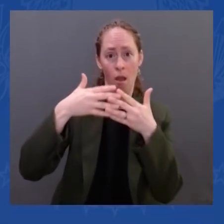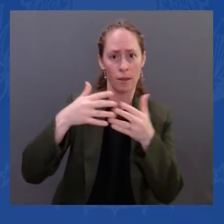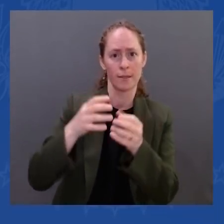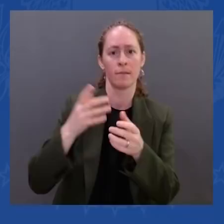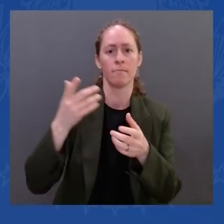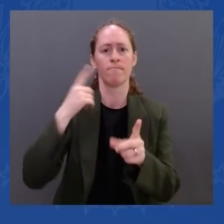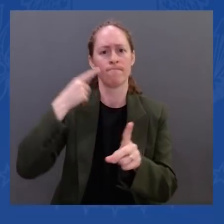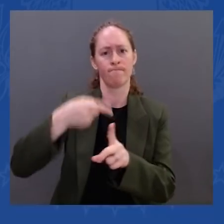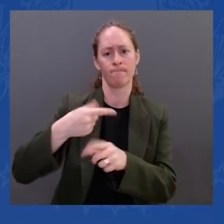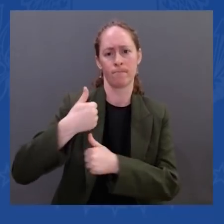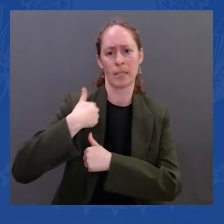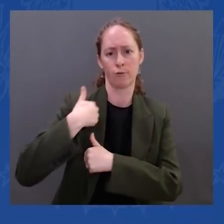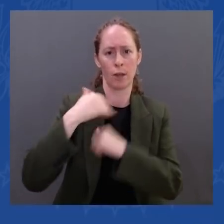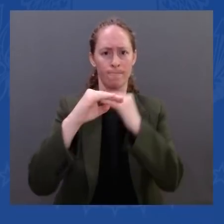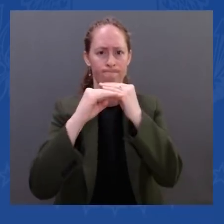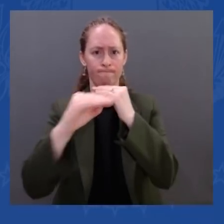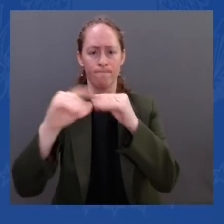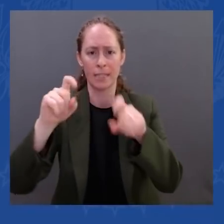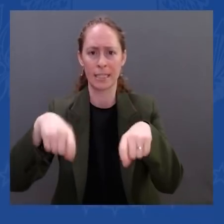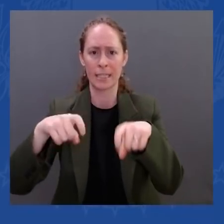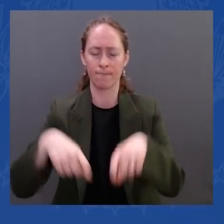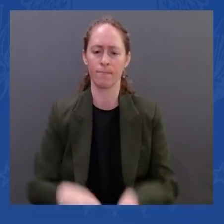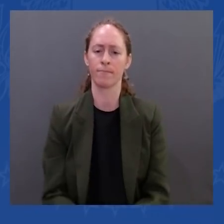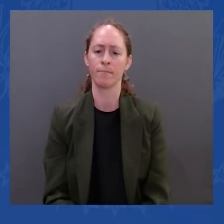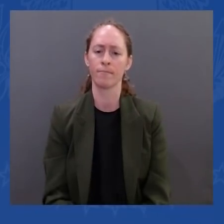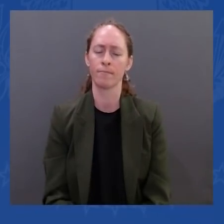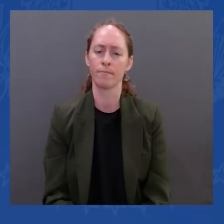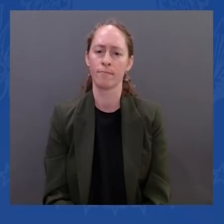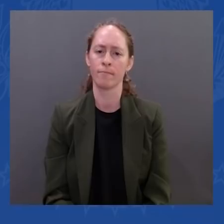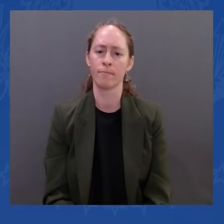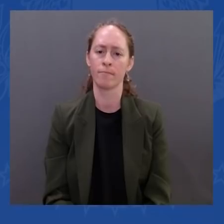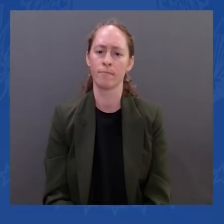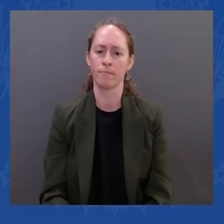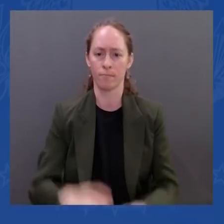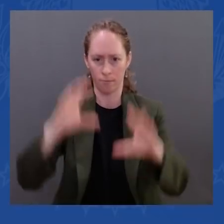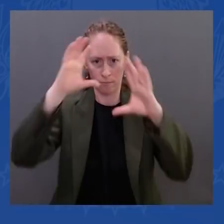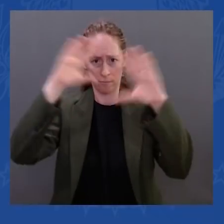And to make sure that extended deterrence will remain unwavering,